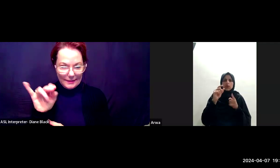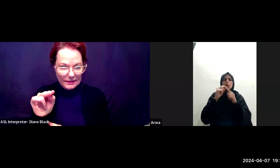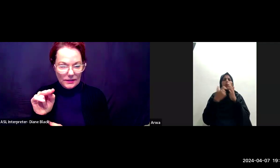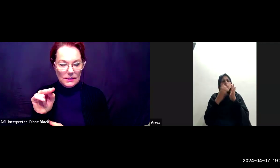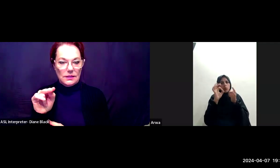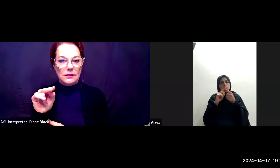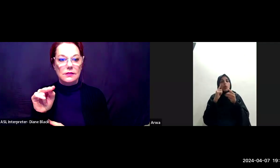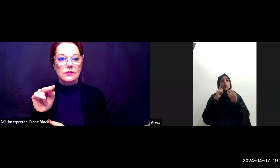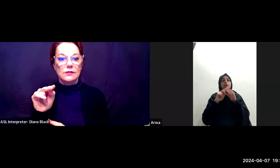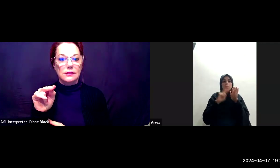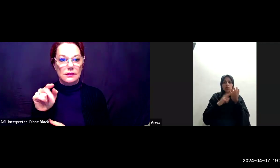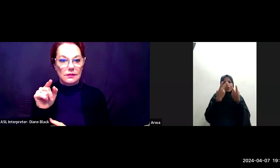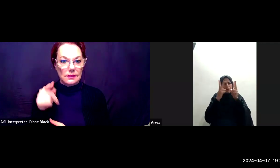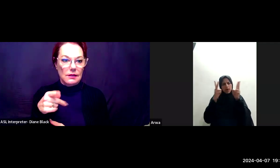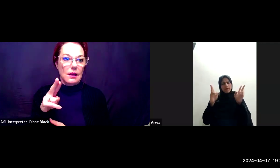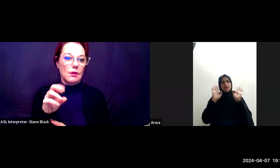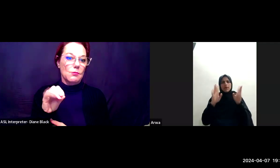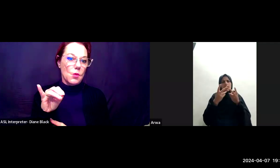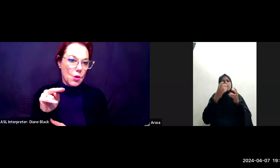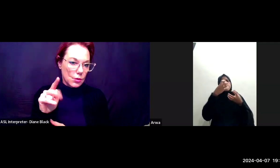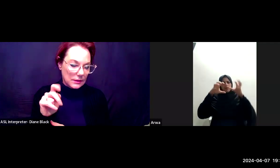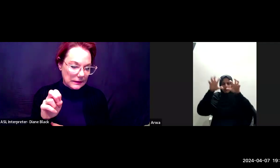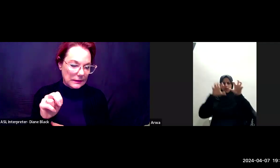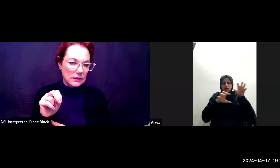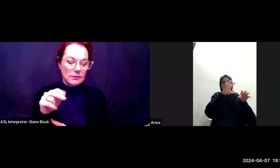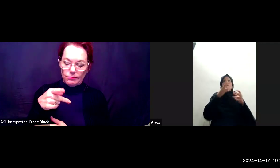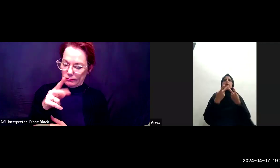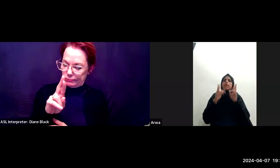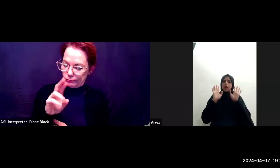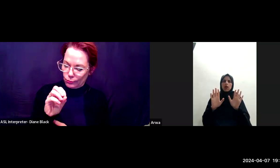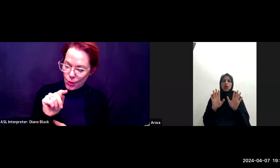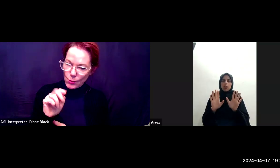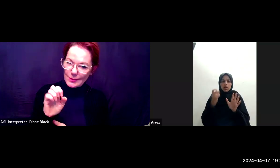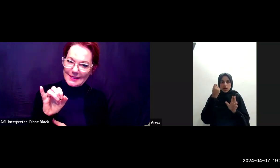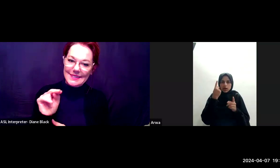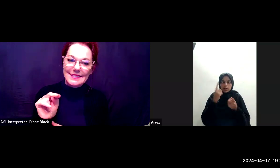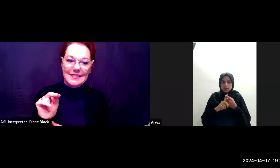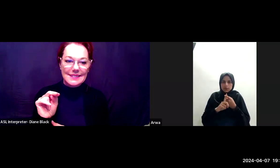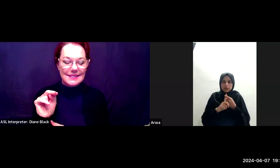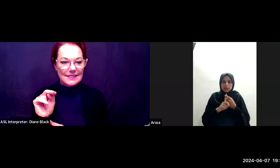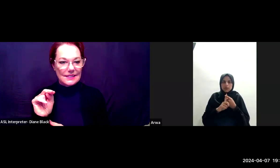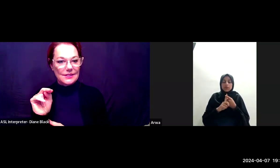estrogen. Or it can be growth hormone. Okay so that is how they are produced. So they are basically